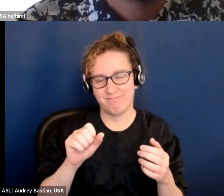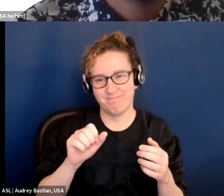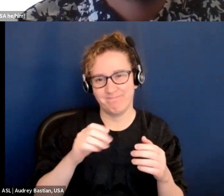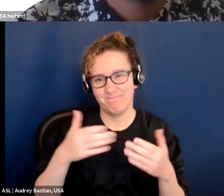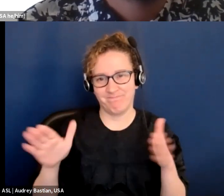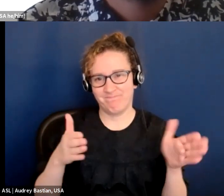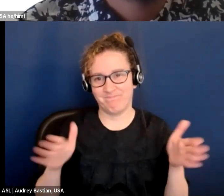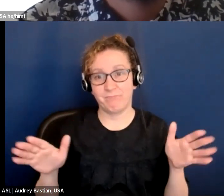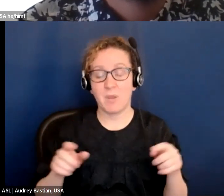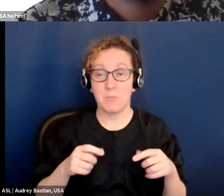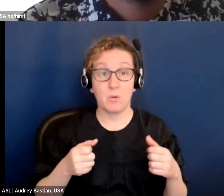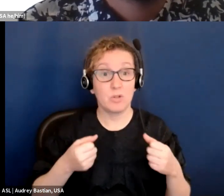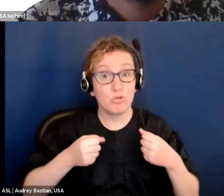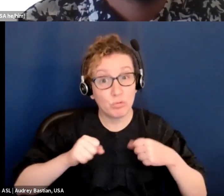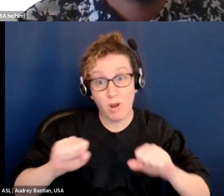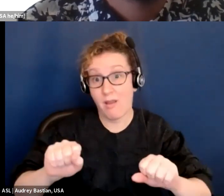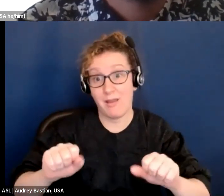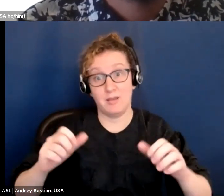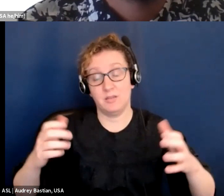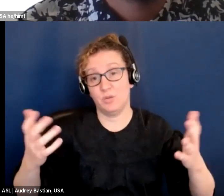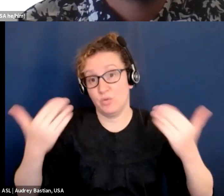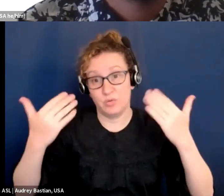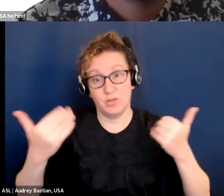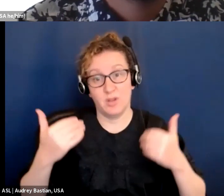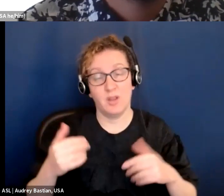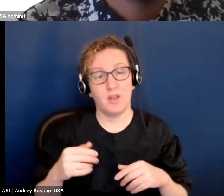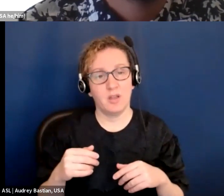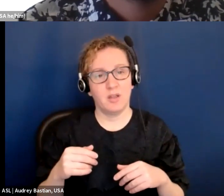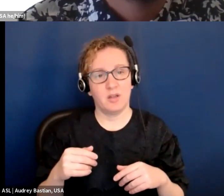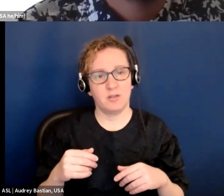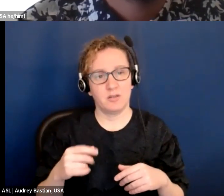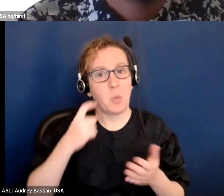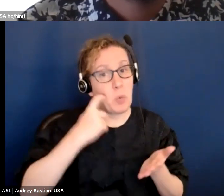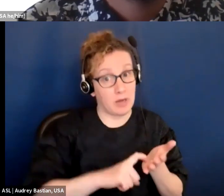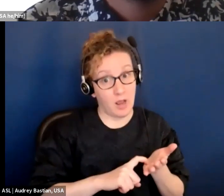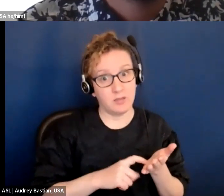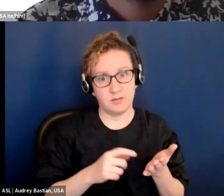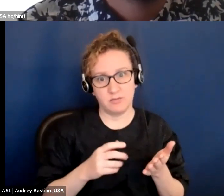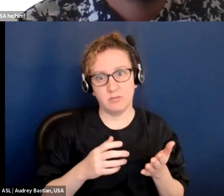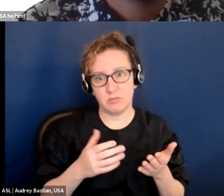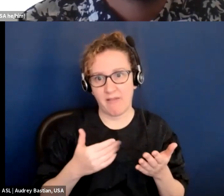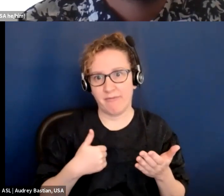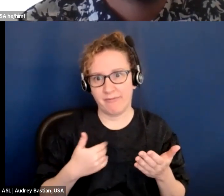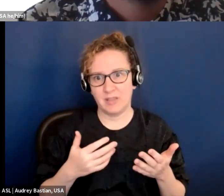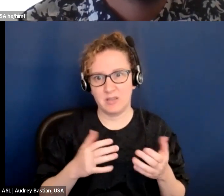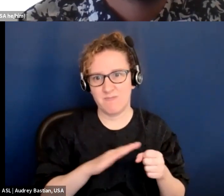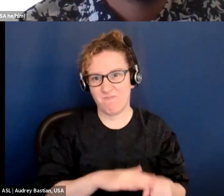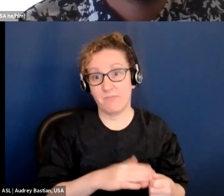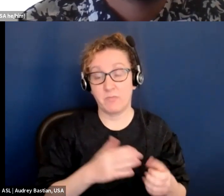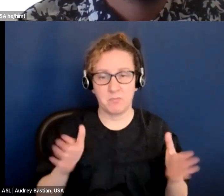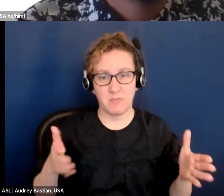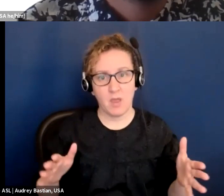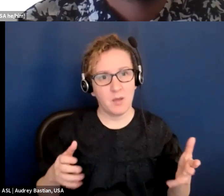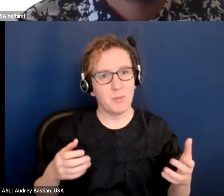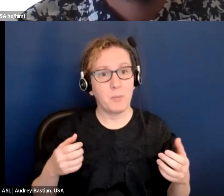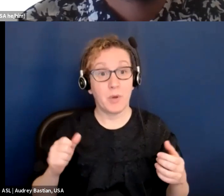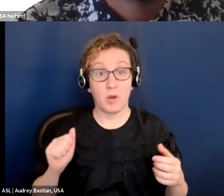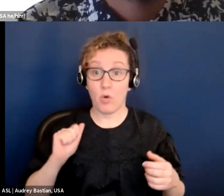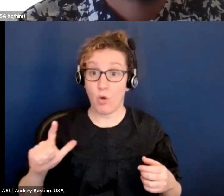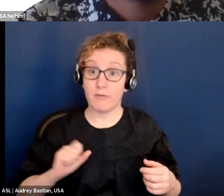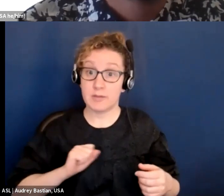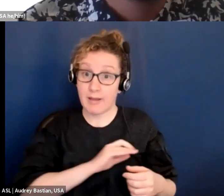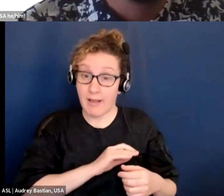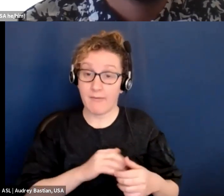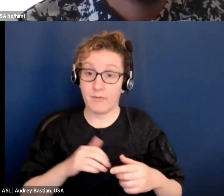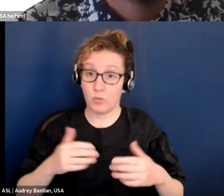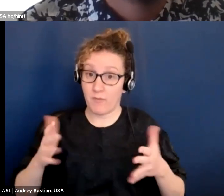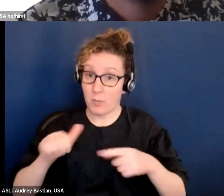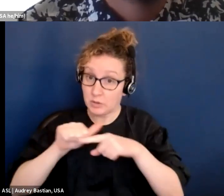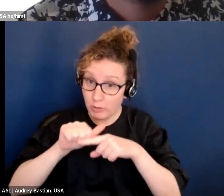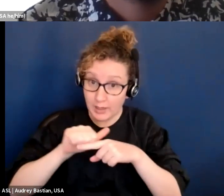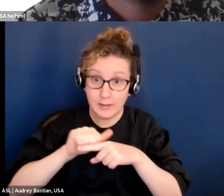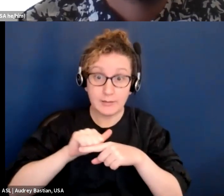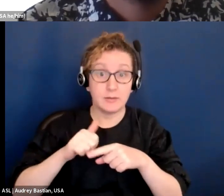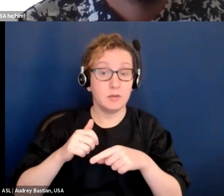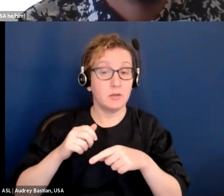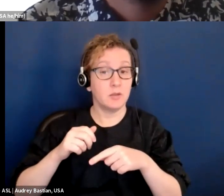However, I do want to say all of our staff have had trainings. We have trainings around